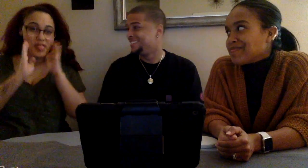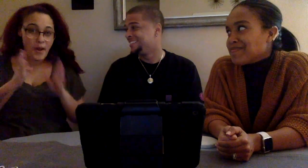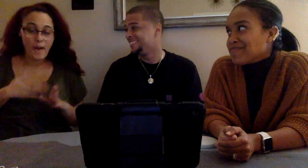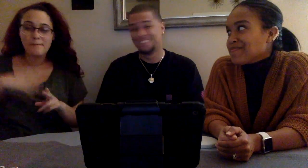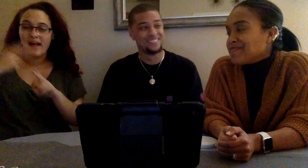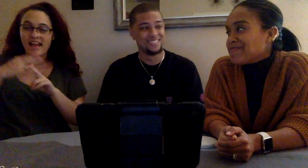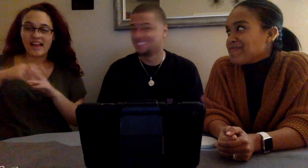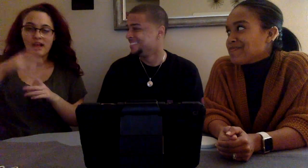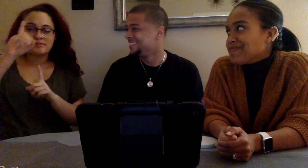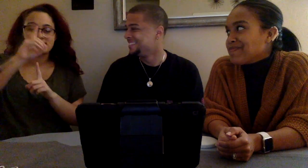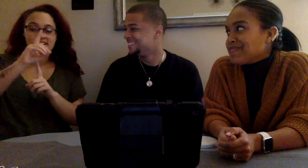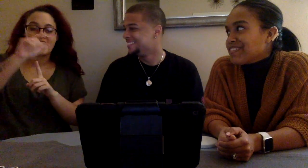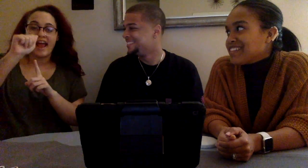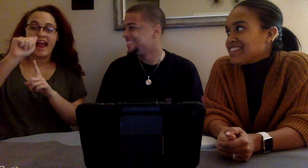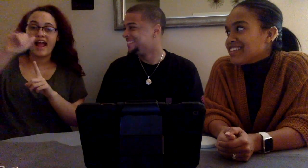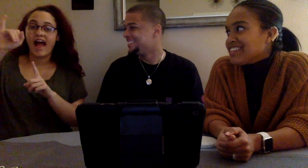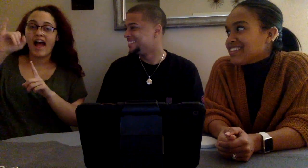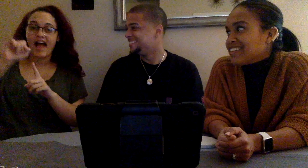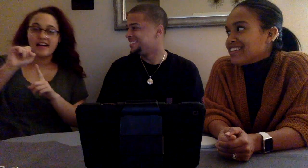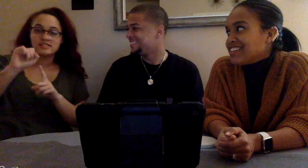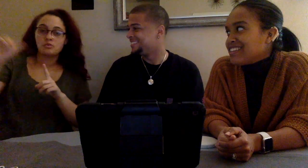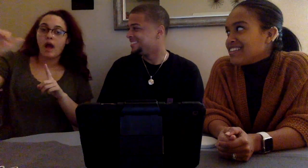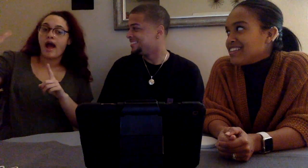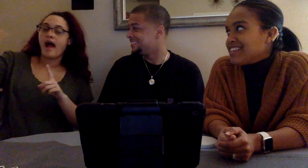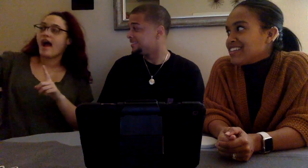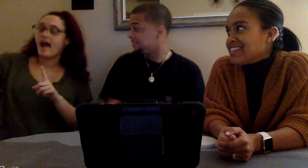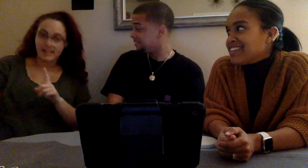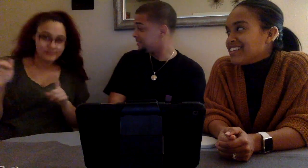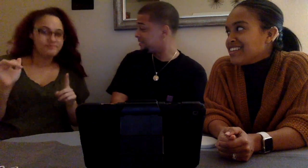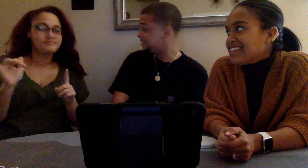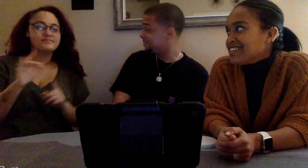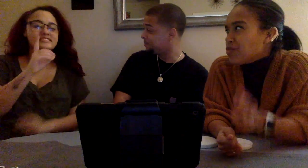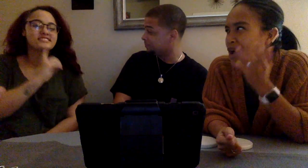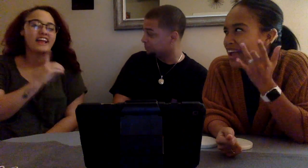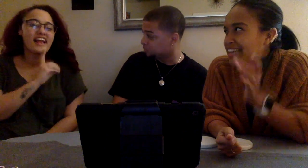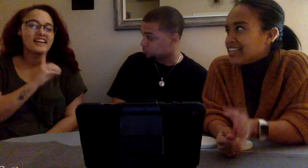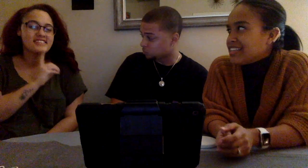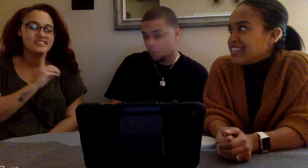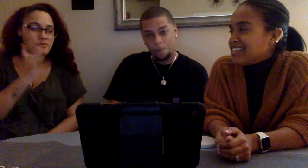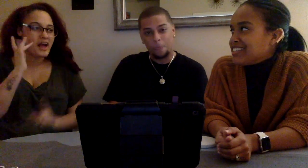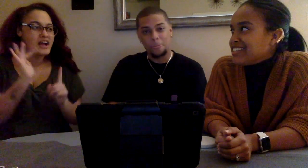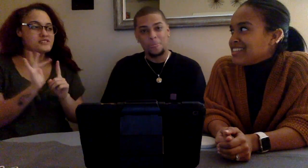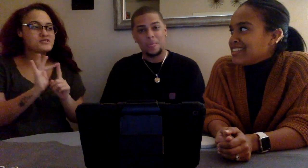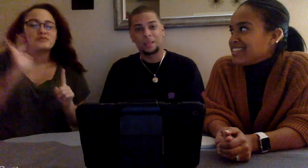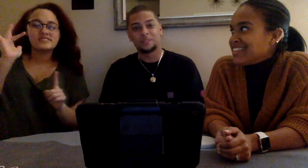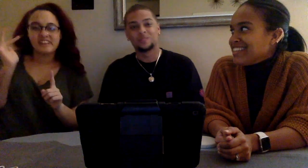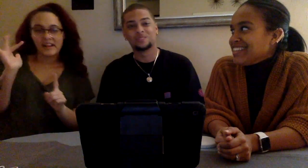Daisy: Hello, my name is Daisy! *sign name* Vicky: Why? (questioning the way how she spelled her name out) Daisy: Why? EXCLUSIVEEEEE!